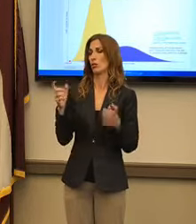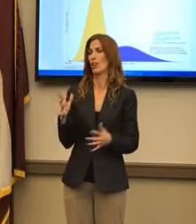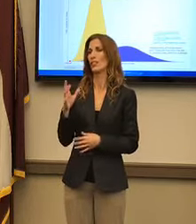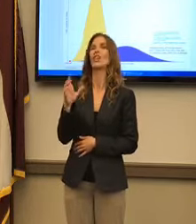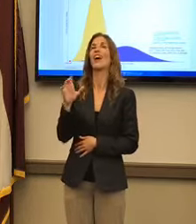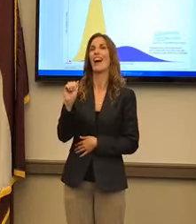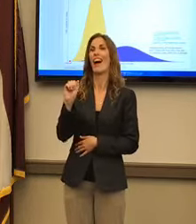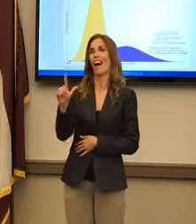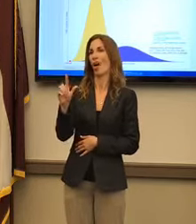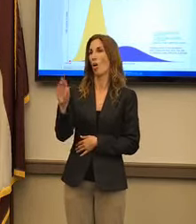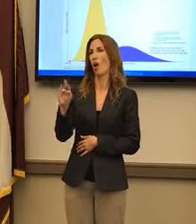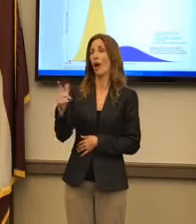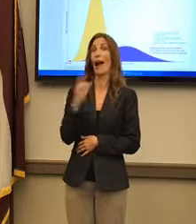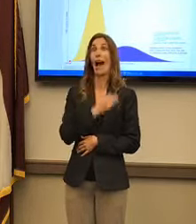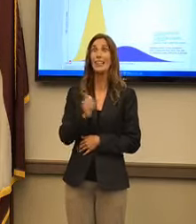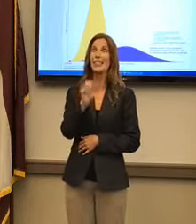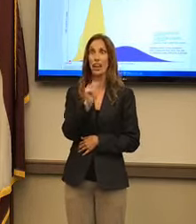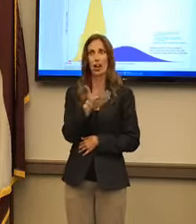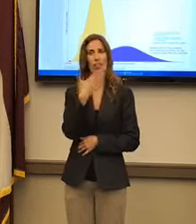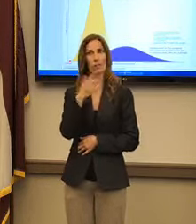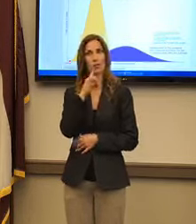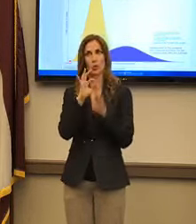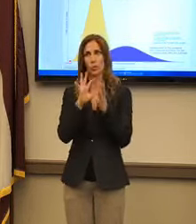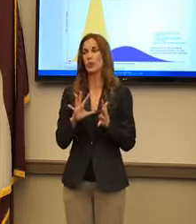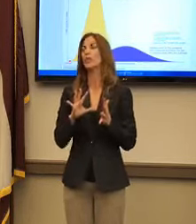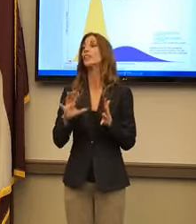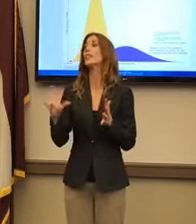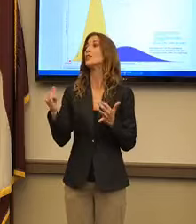Sarah thank you for translating so today we